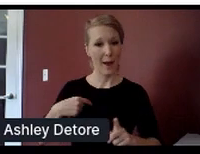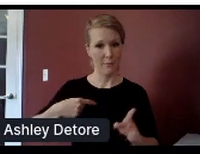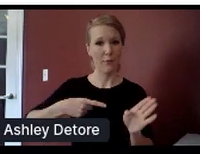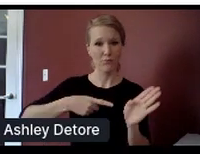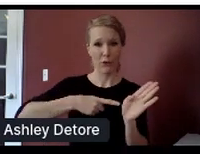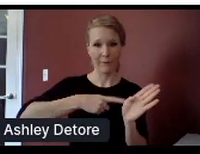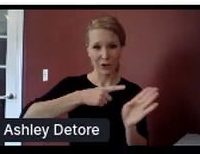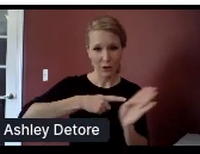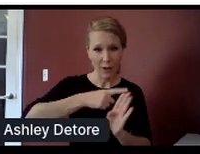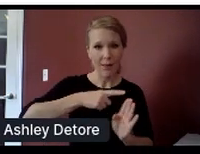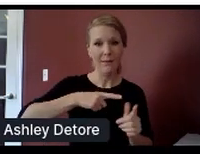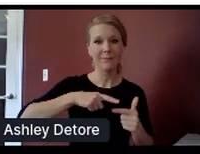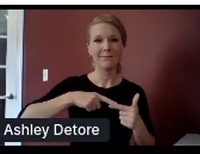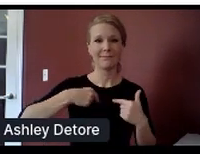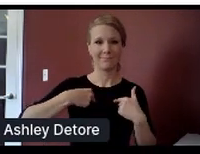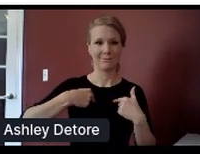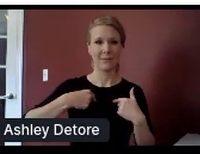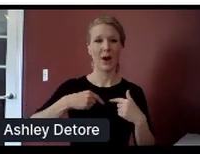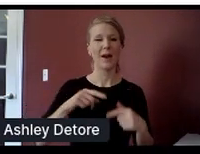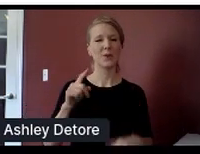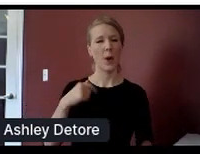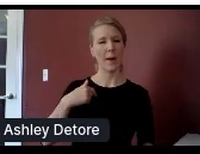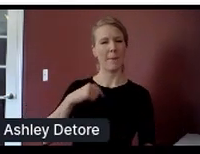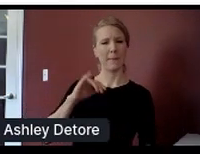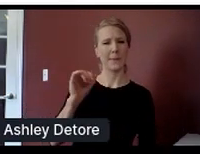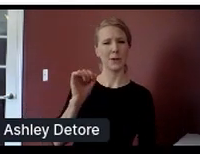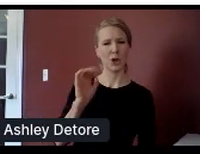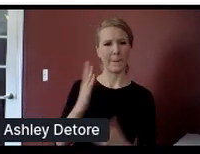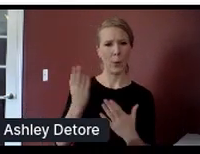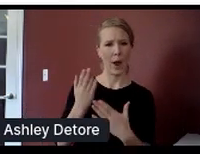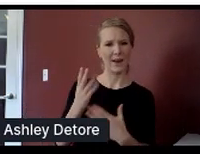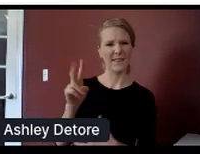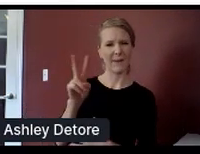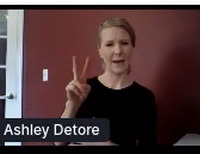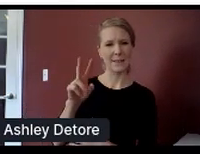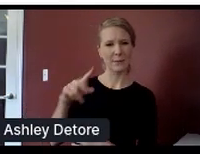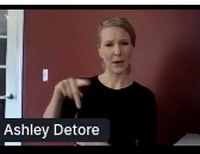I work as the VP of diversity, equity, and inclusion.